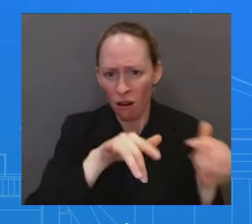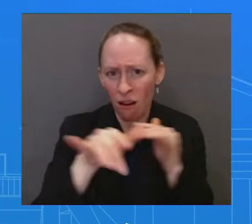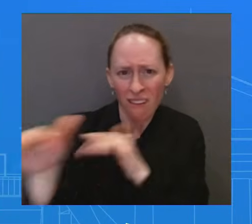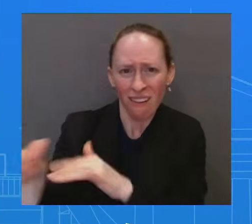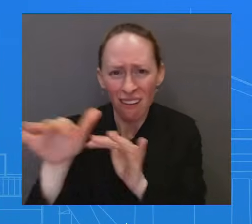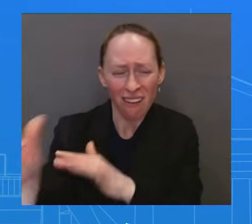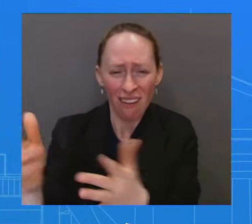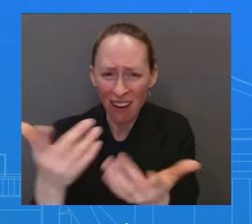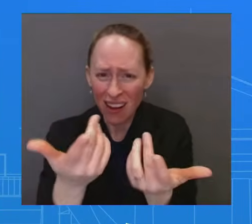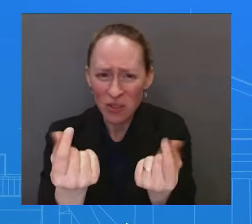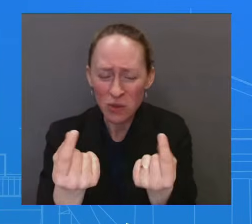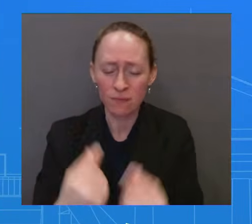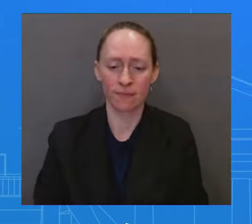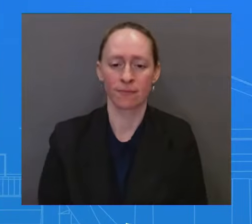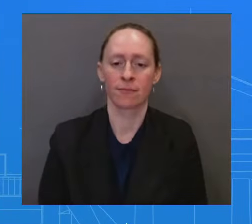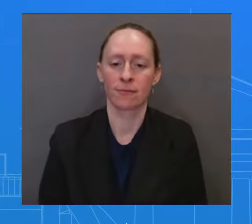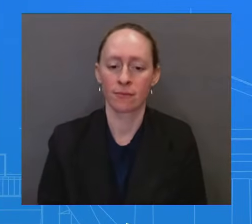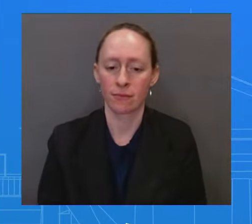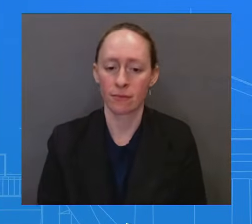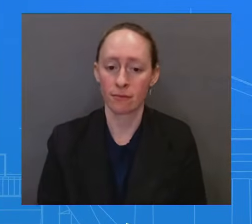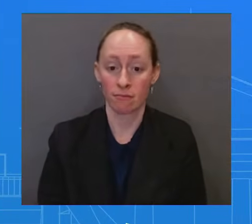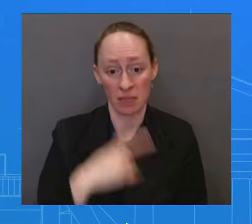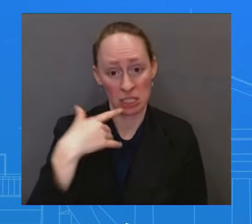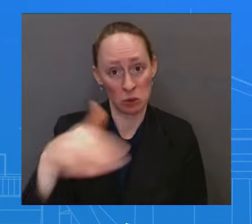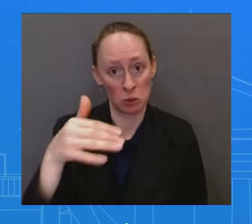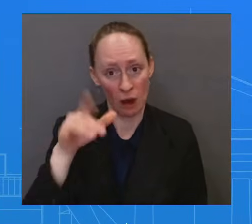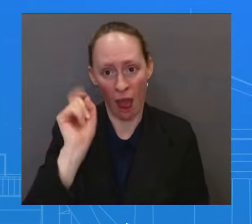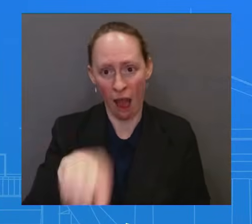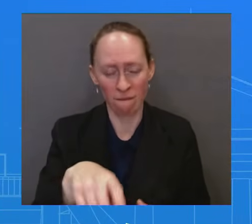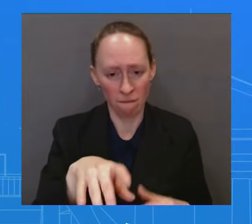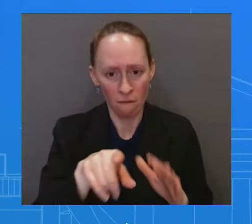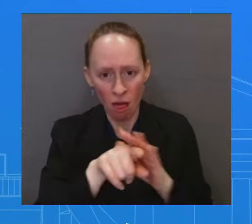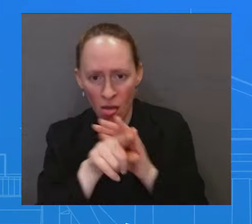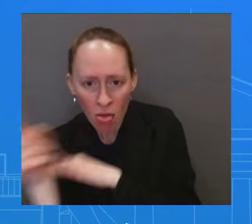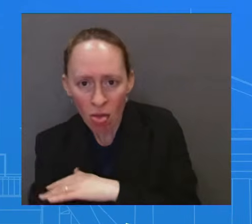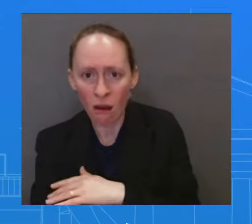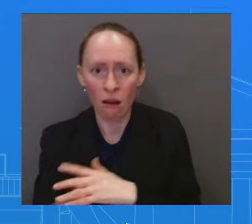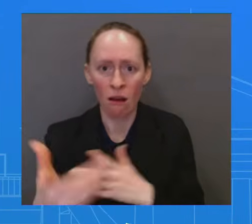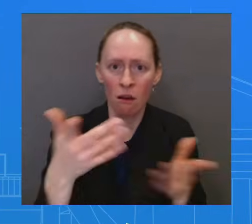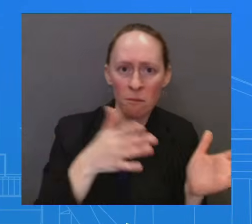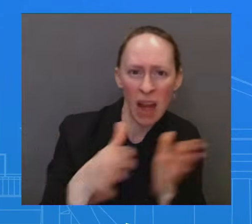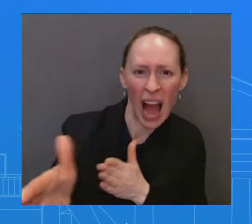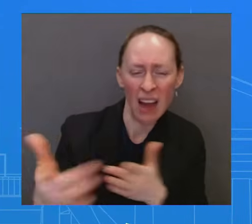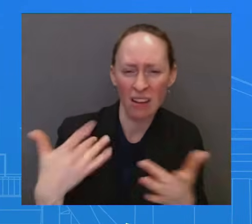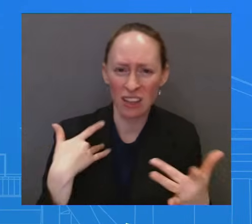it will give us an opportunity to put more Border Patrol officers out there on the border. It will give us a chance to increase